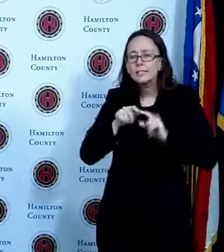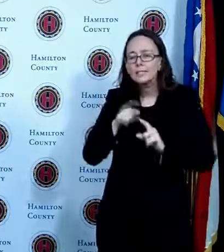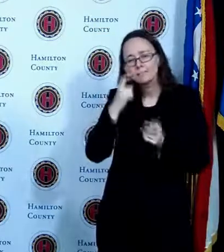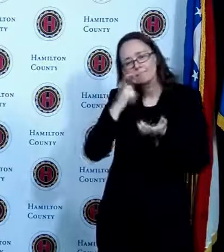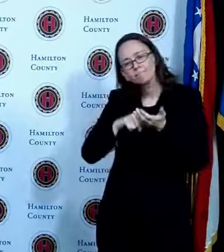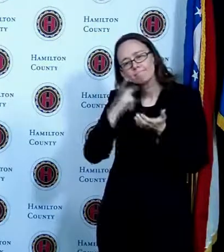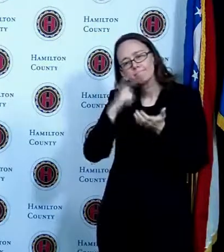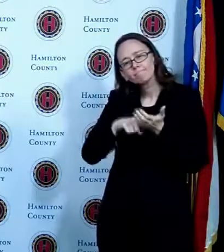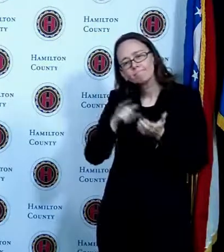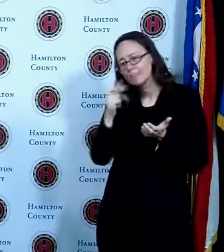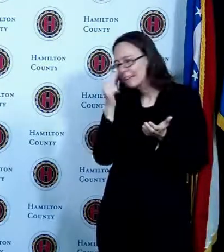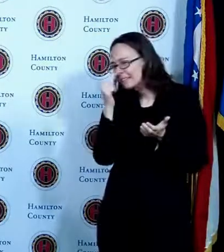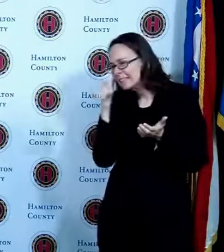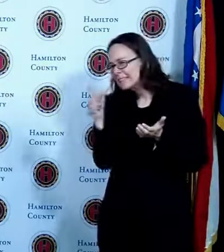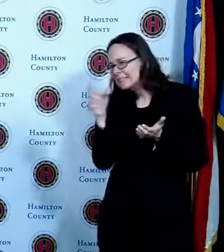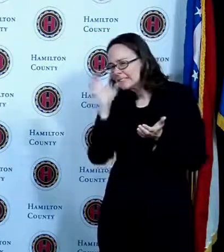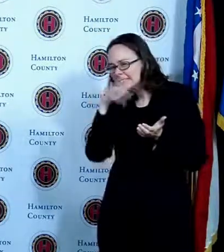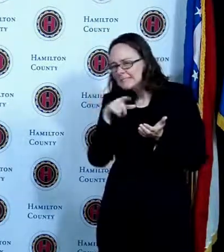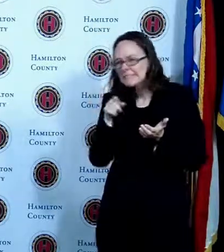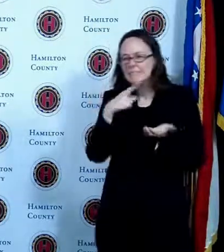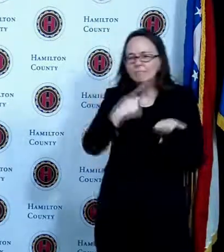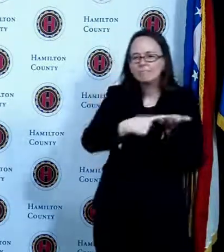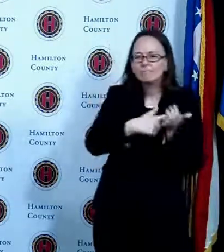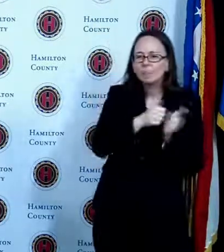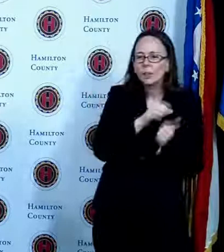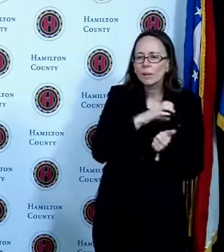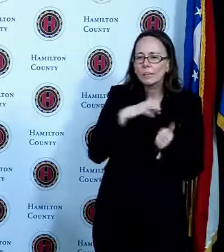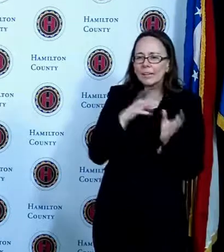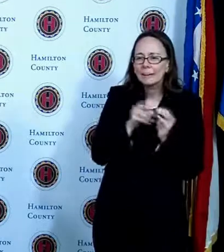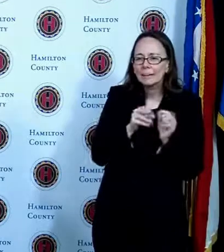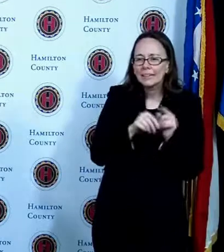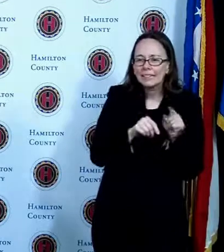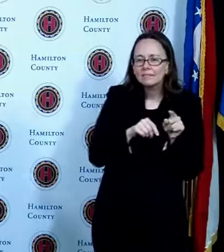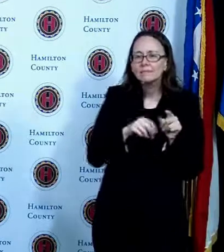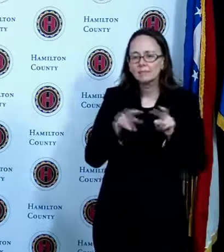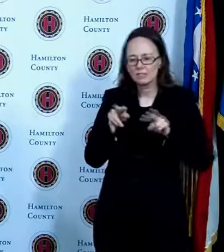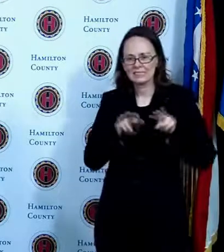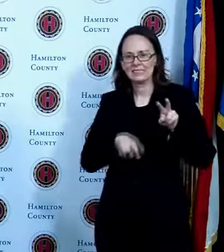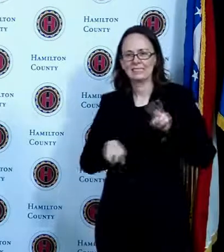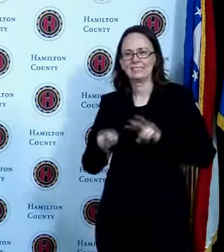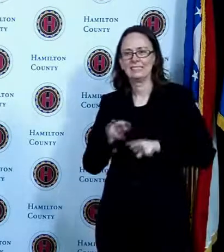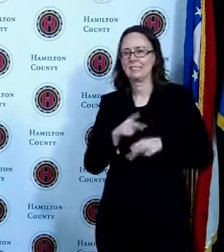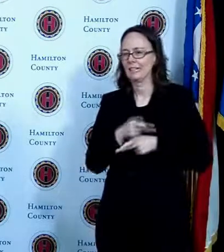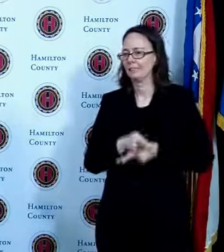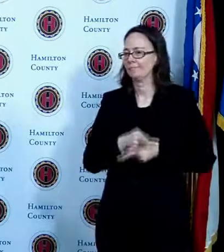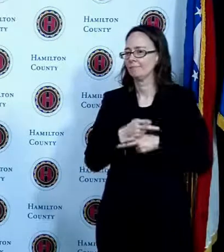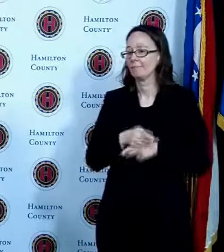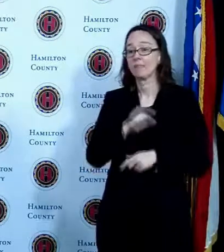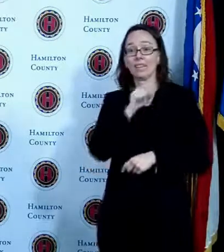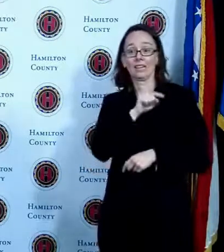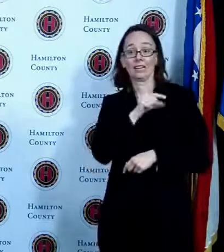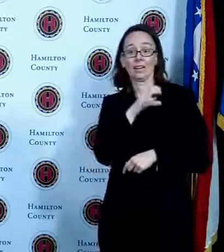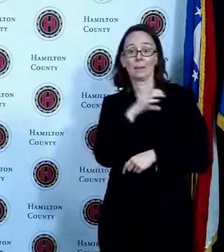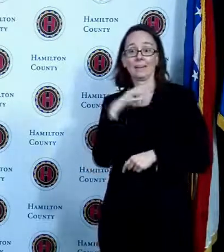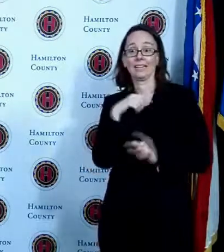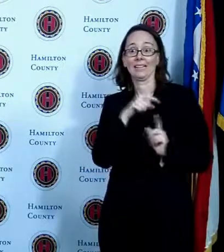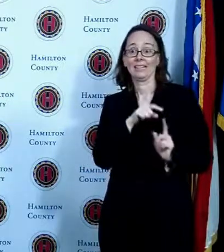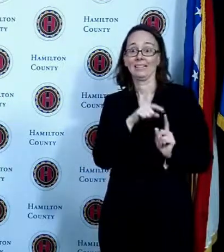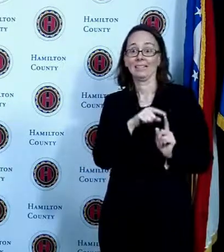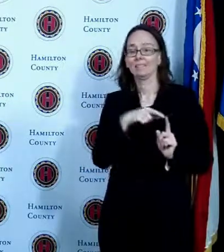within the steering committee and one of the things with the steering committee is that there's never been a time I can remember where someone said don't put